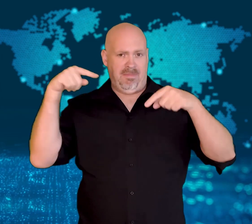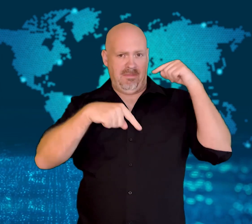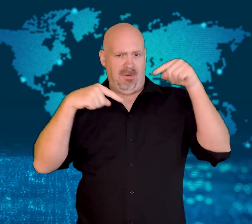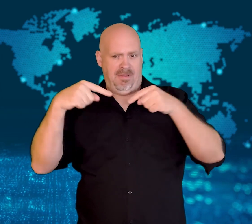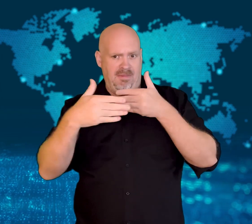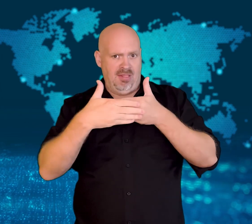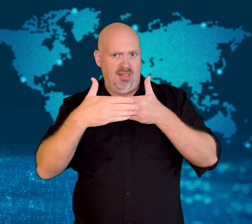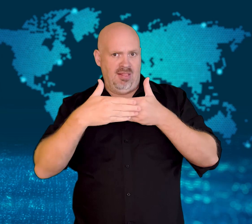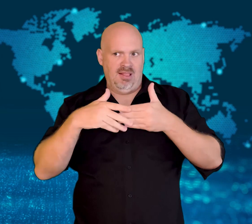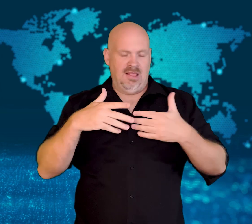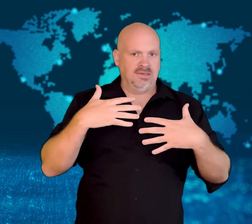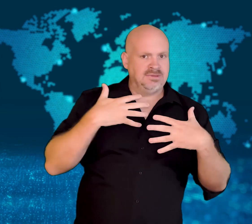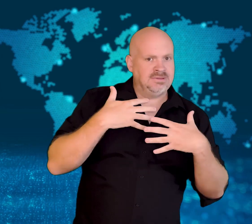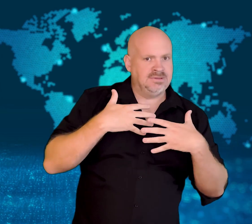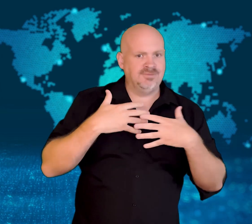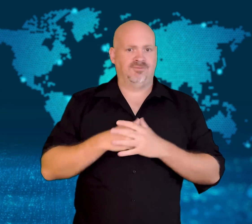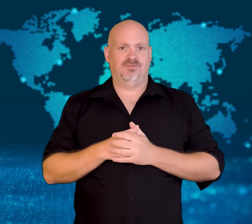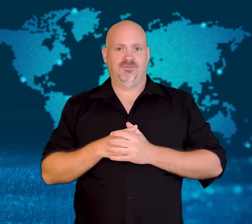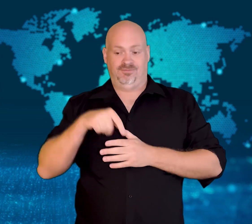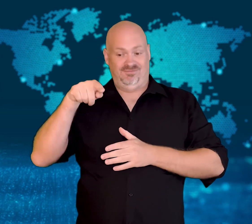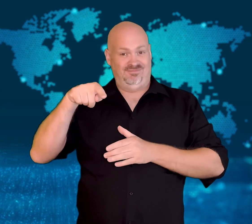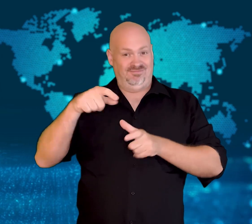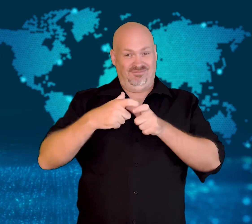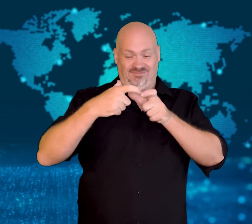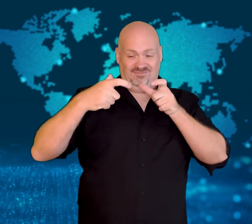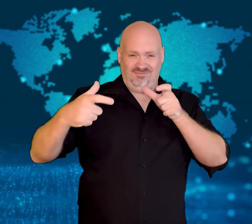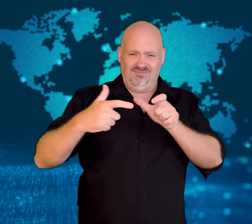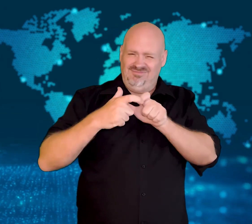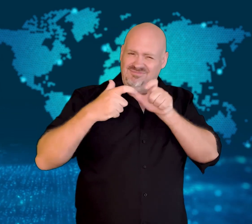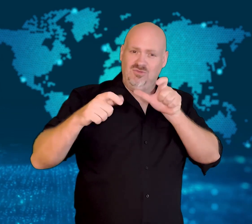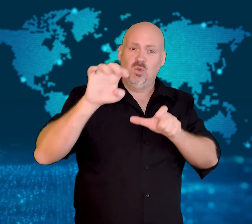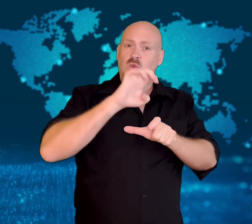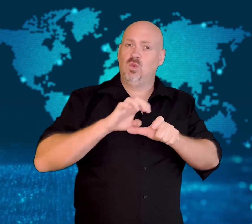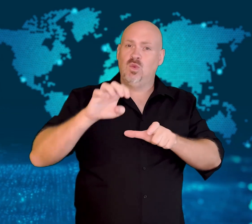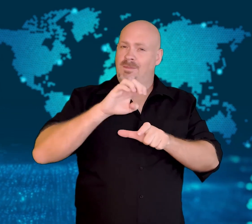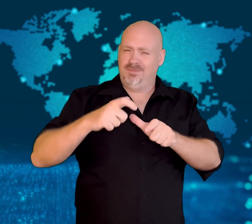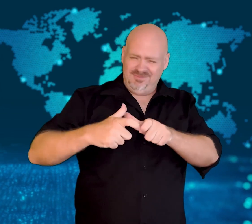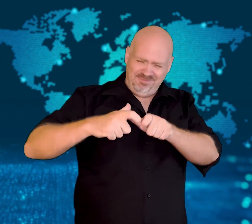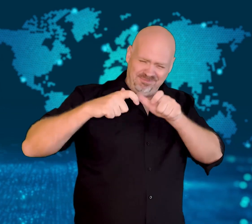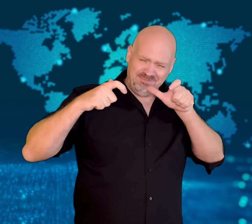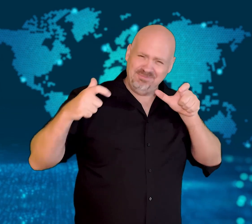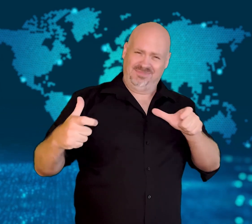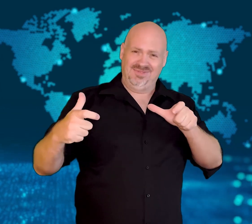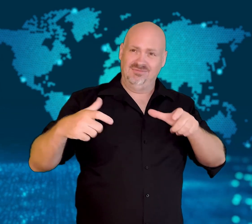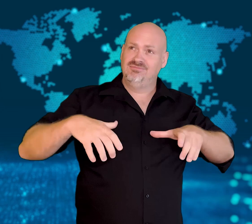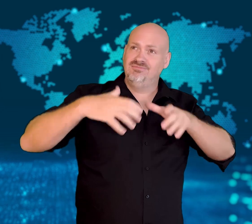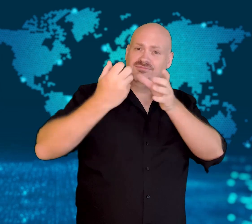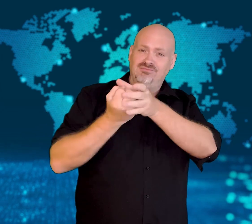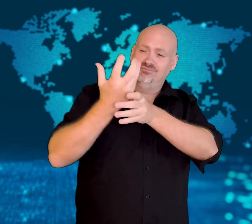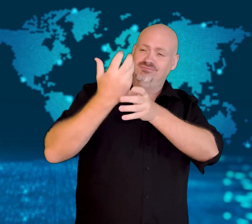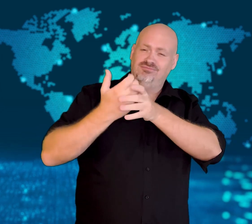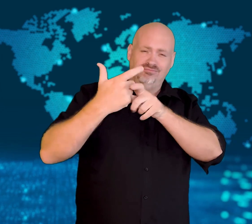The plant is the biggest nuclear facility in Europe.